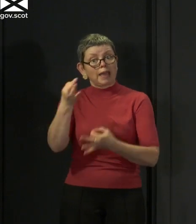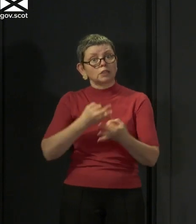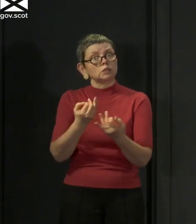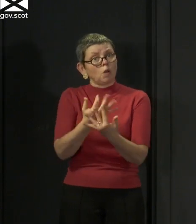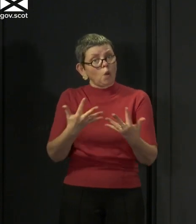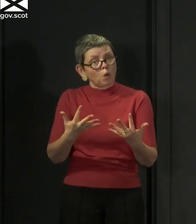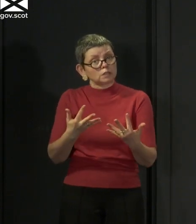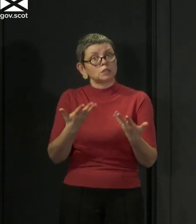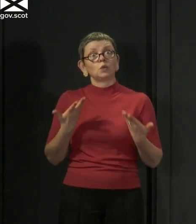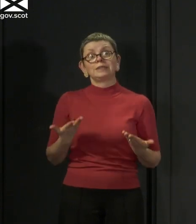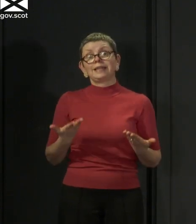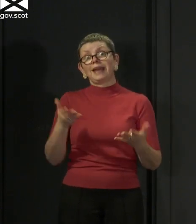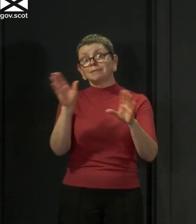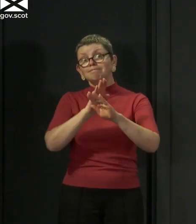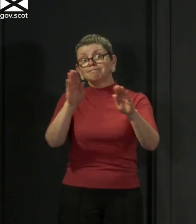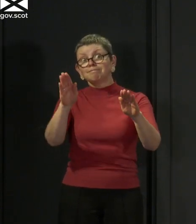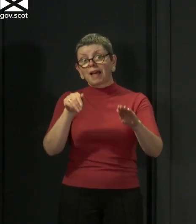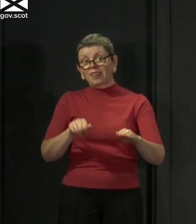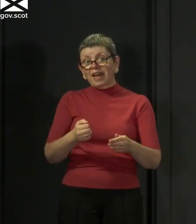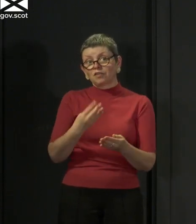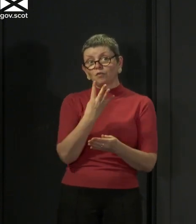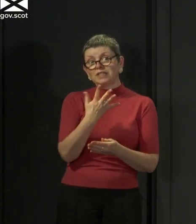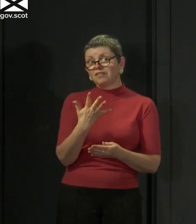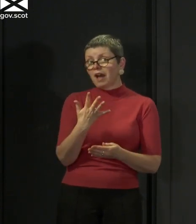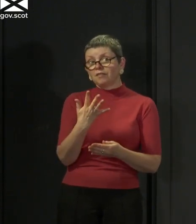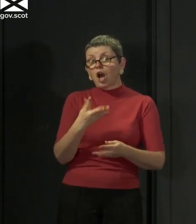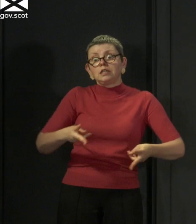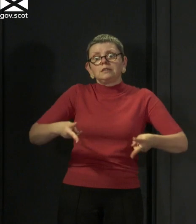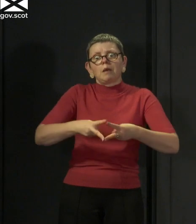that we will double the size of that fund to £90 million.